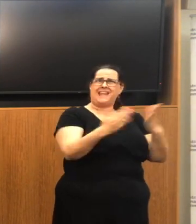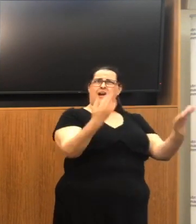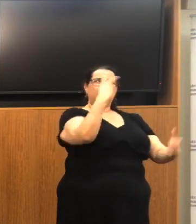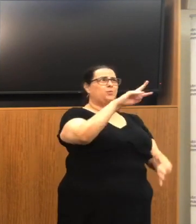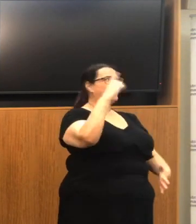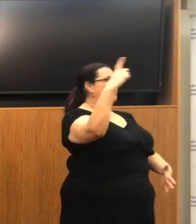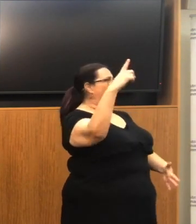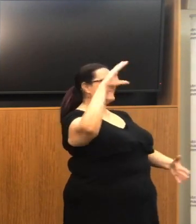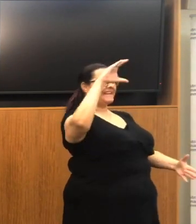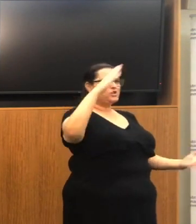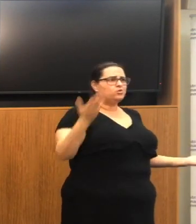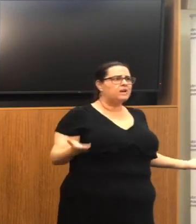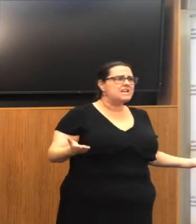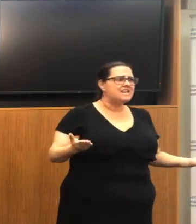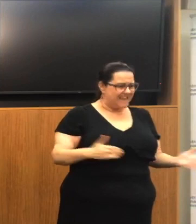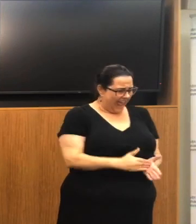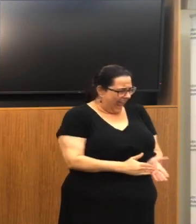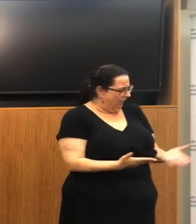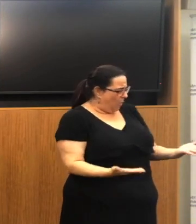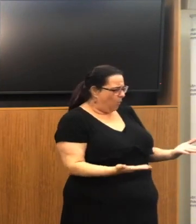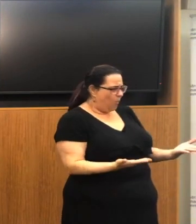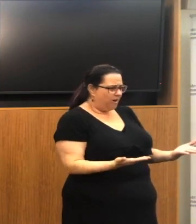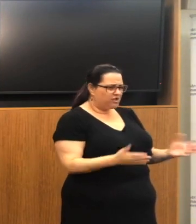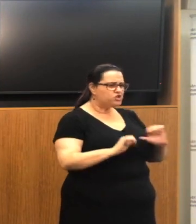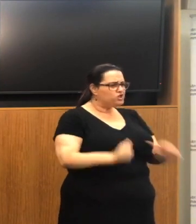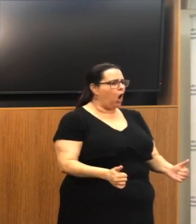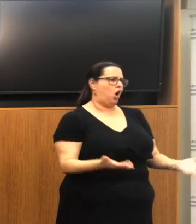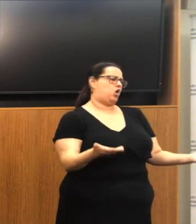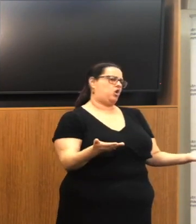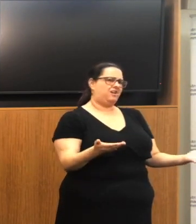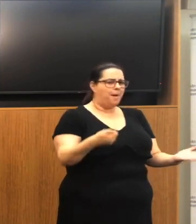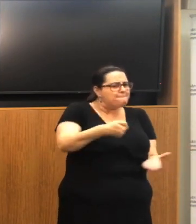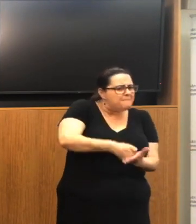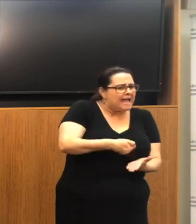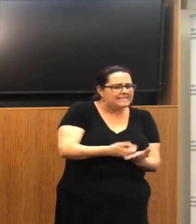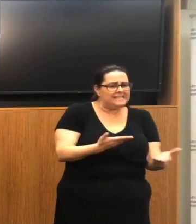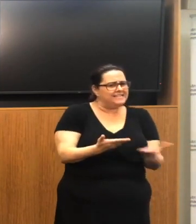and age, like, basic services are a luxury for some people